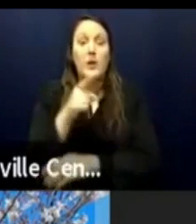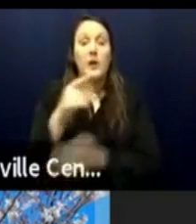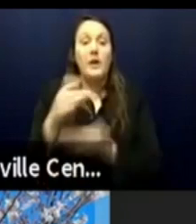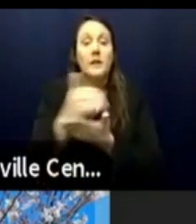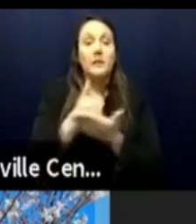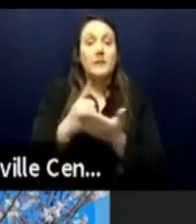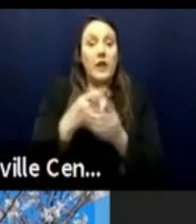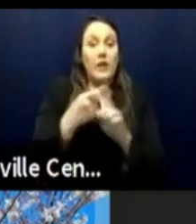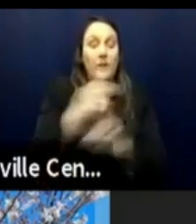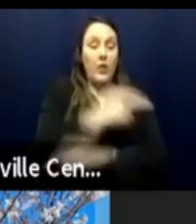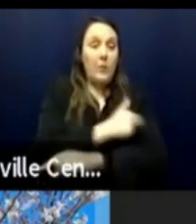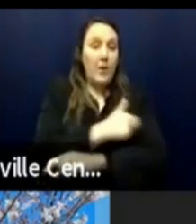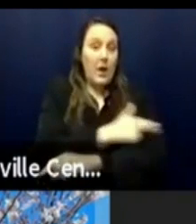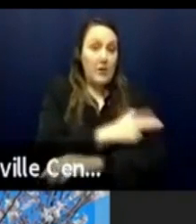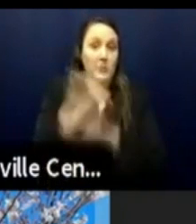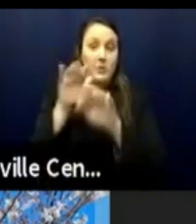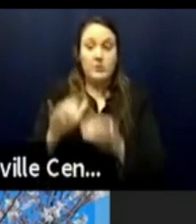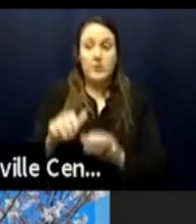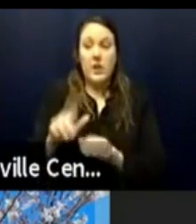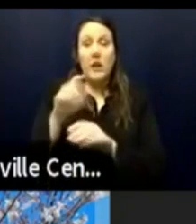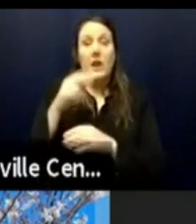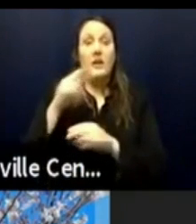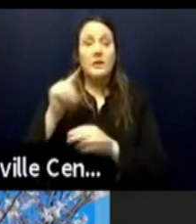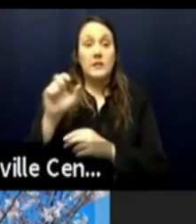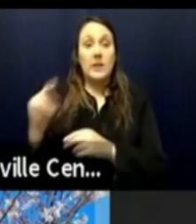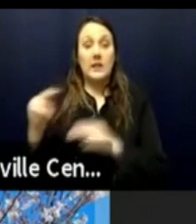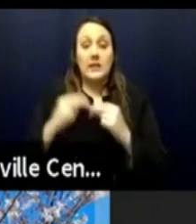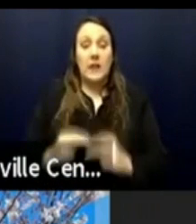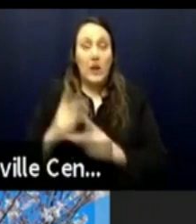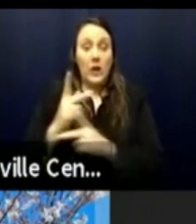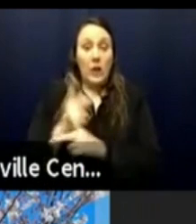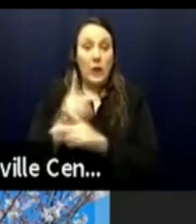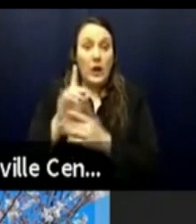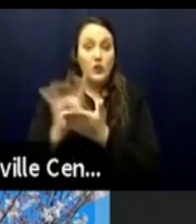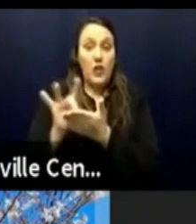AS WELL AS THE POSITIVE PATIENT AND THE PATIENTS WITH PENDING